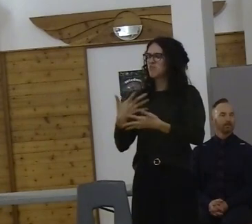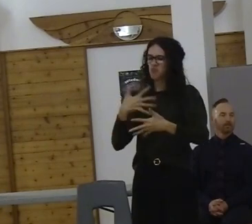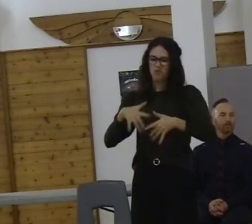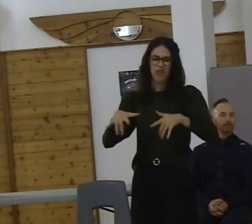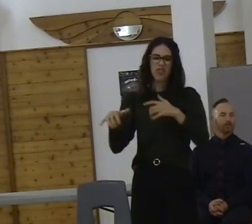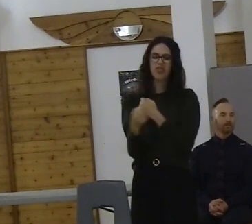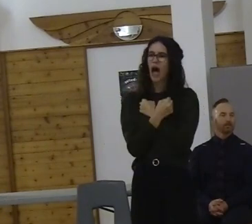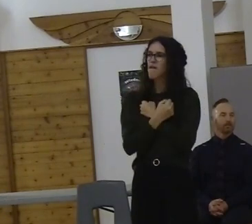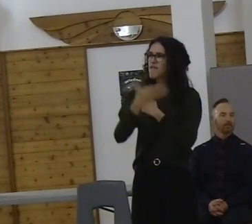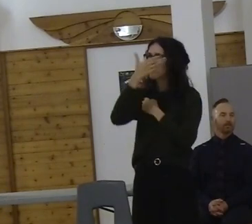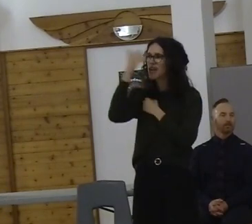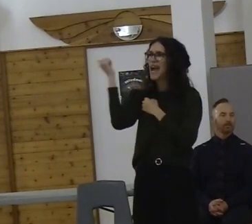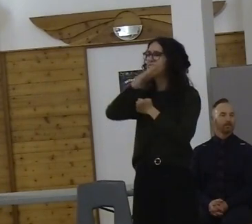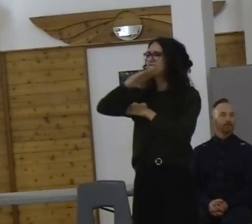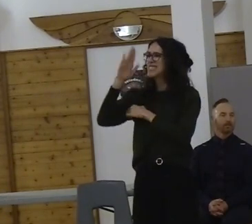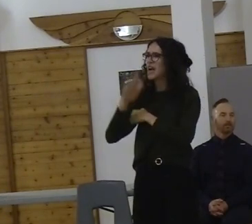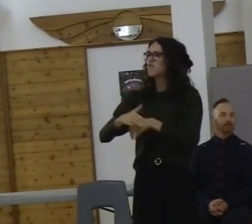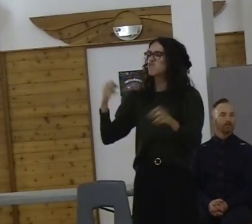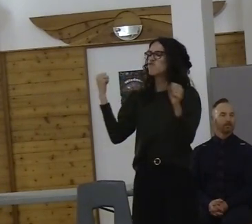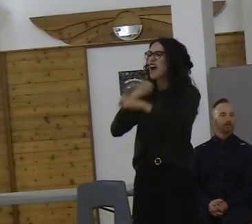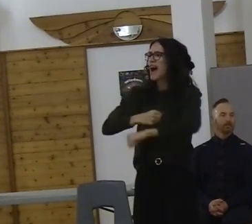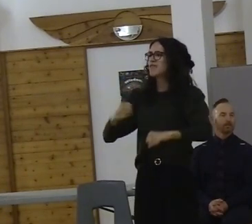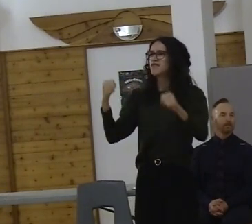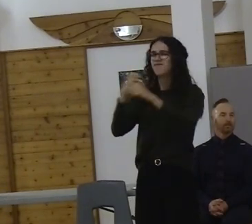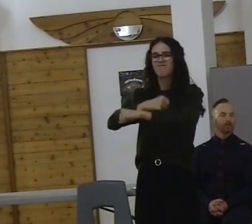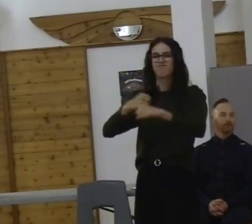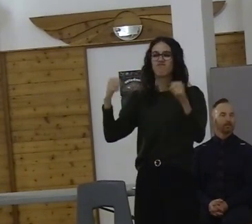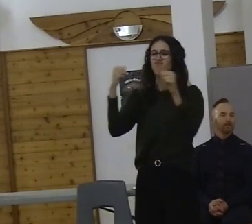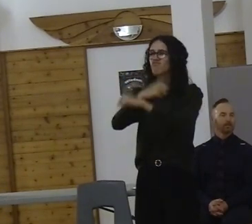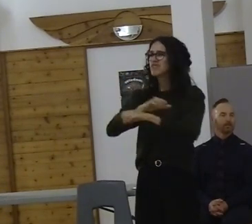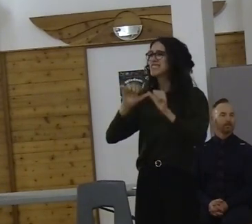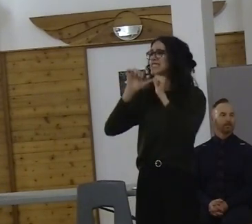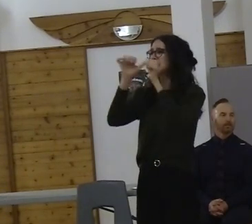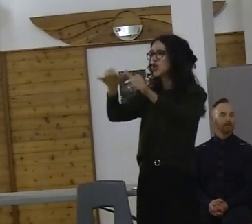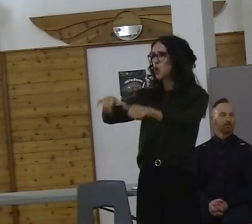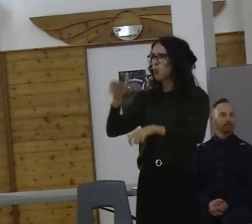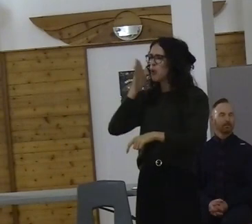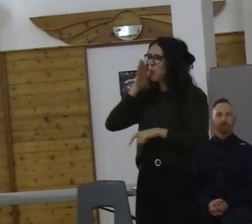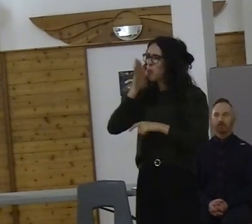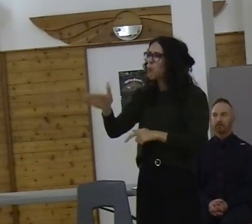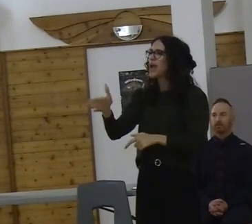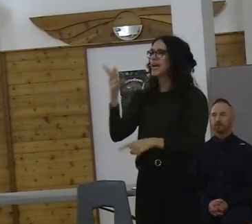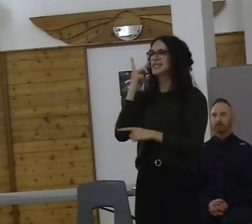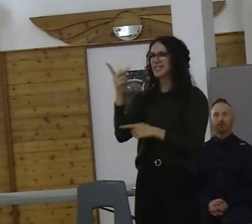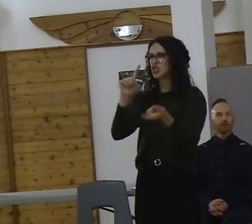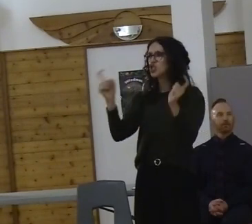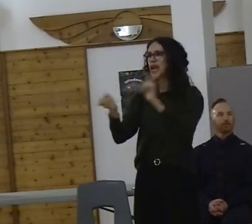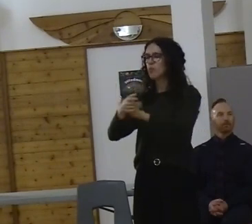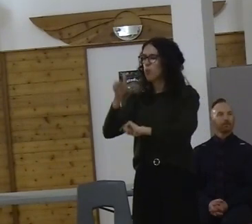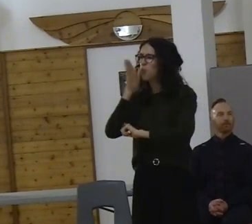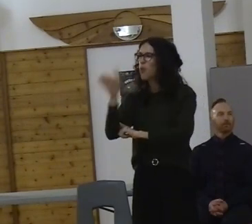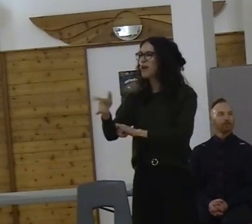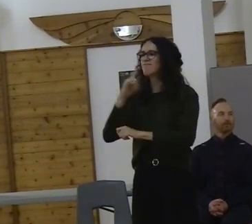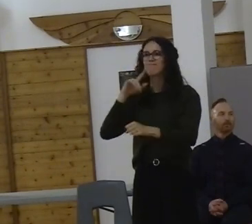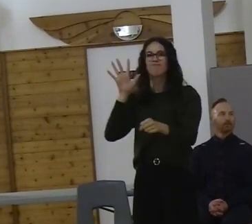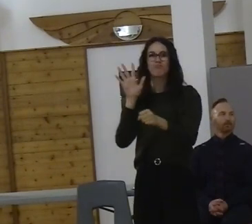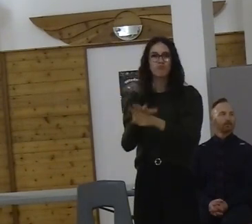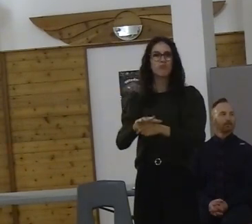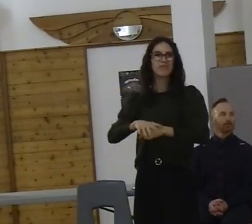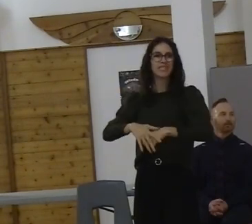and they will not be forgotten if we keep fighting for them fighting for them, fighting for them when they go into the land